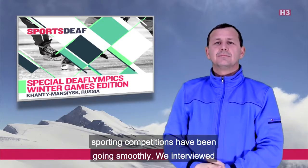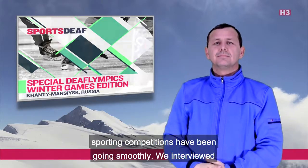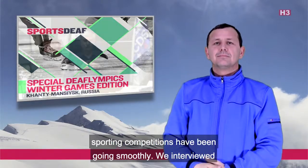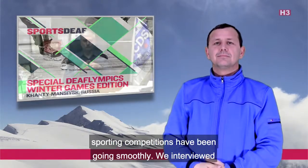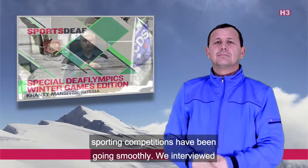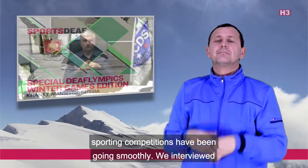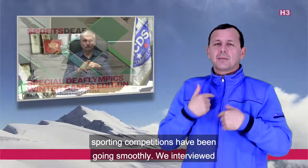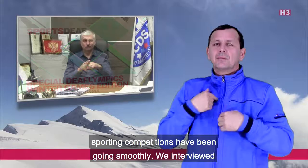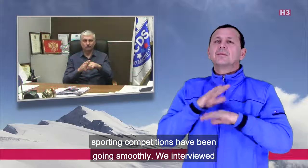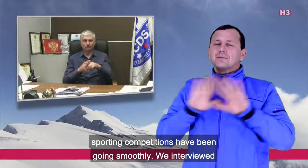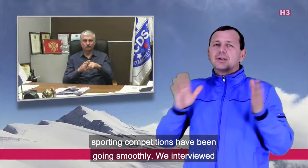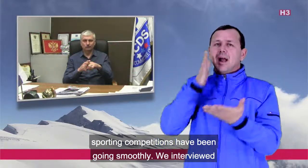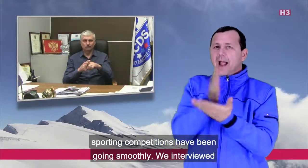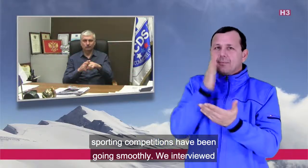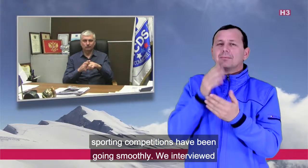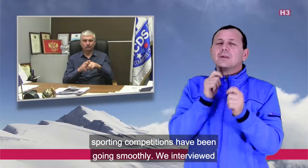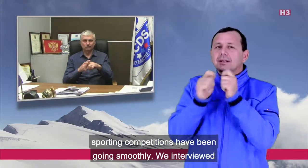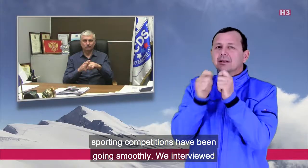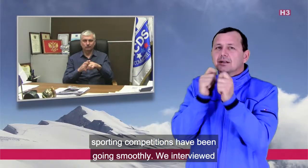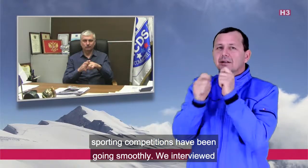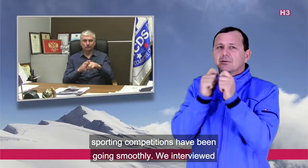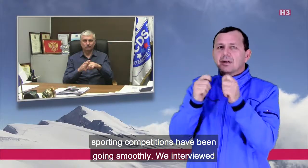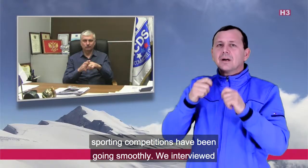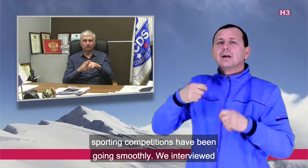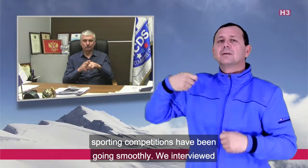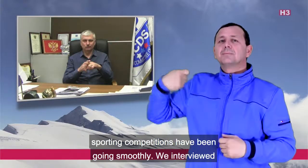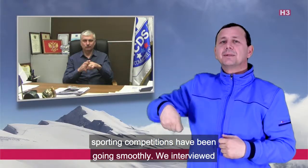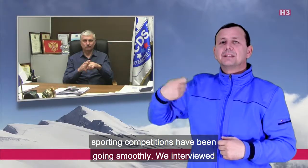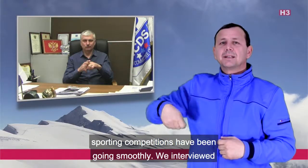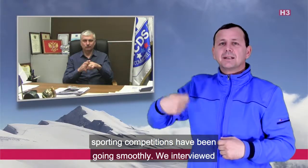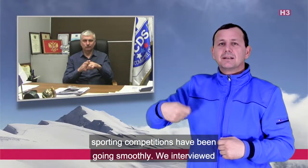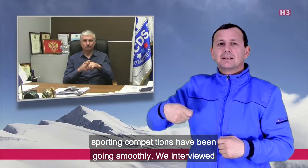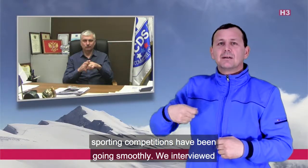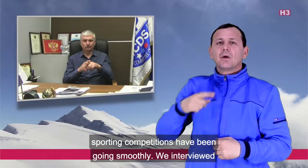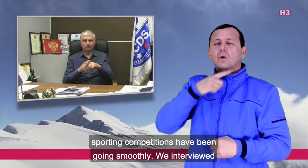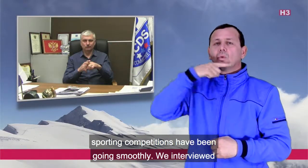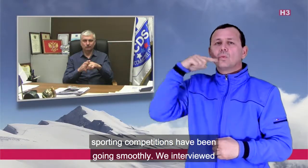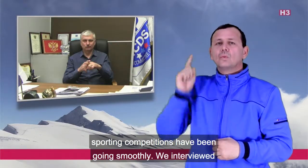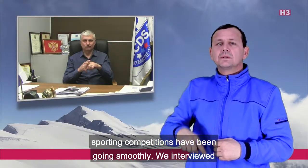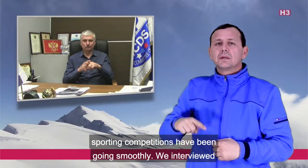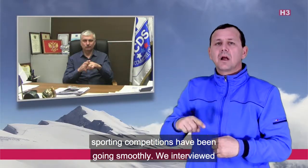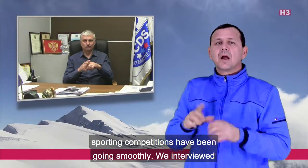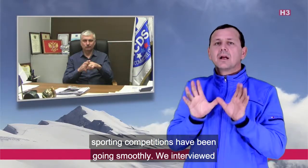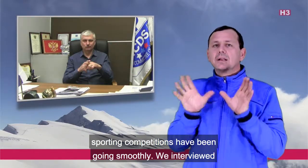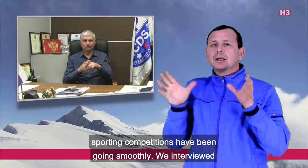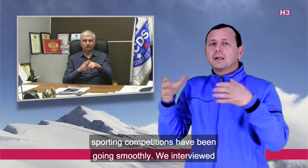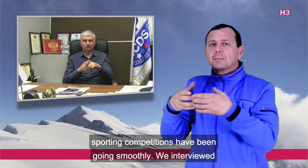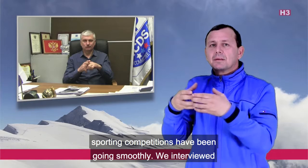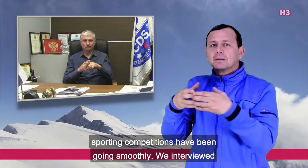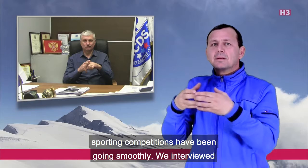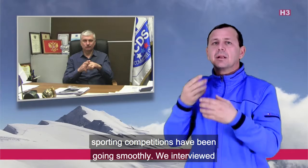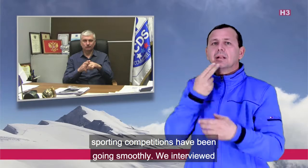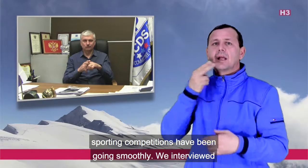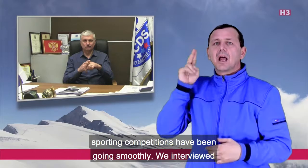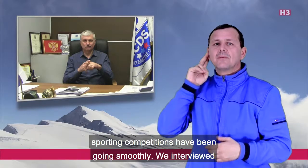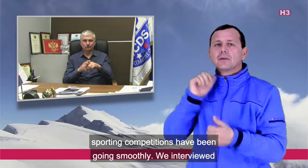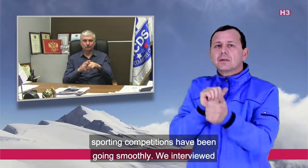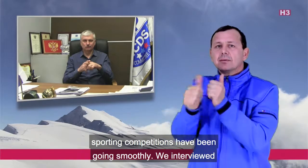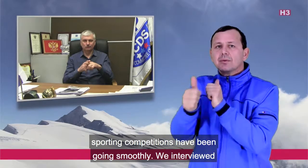sporting competitions have been going smoothly. We interviewed